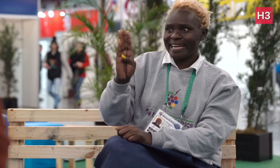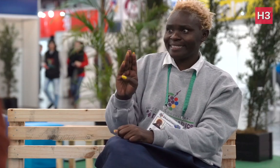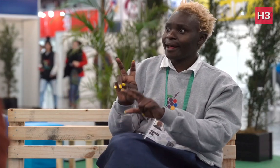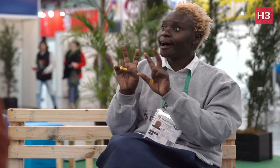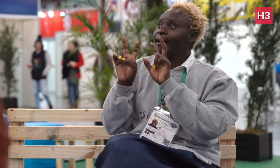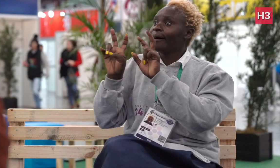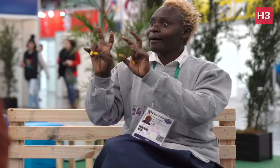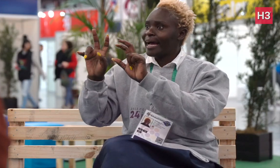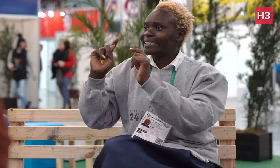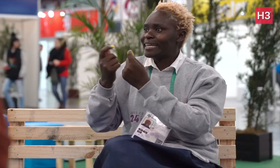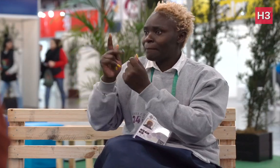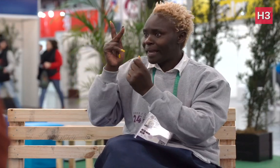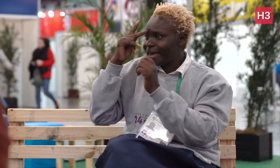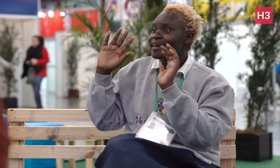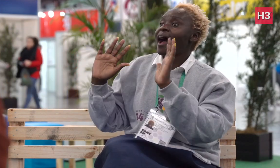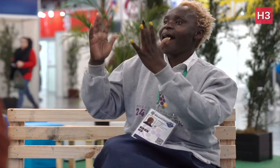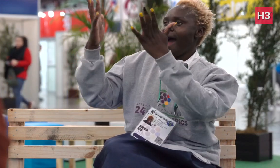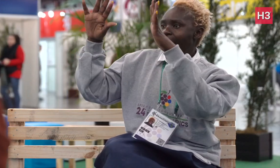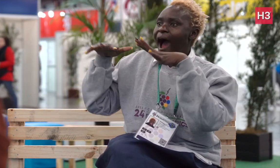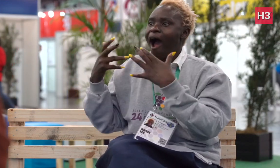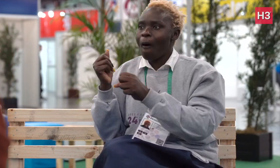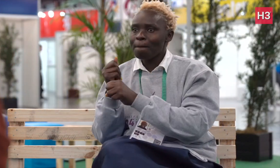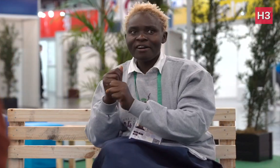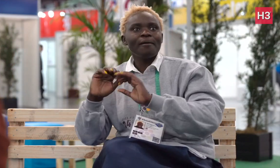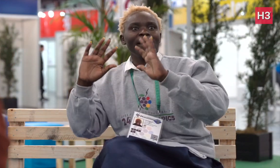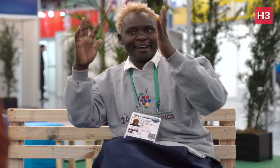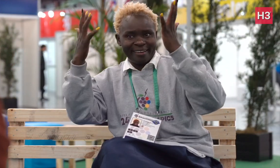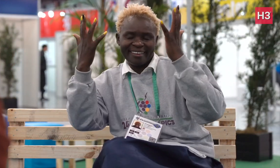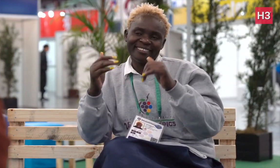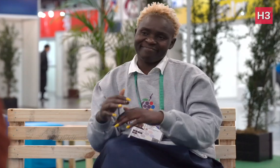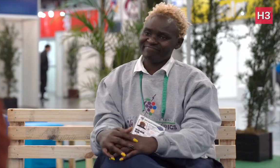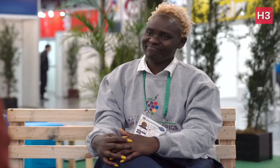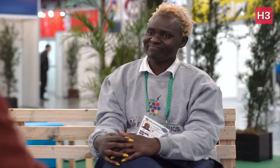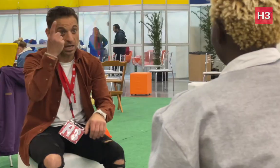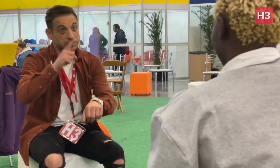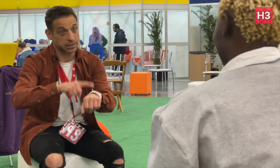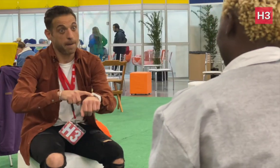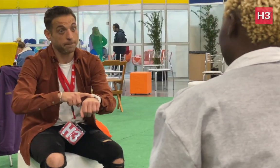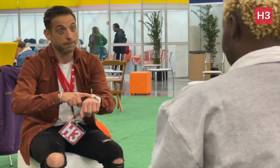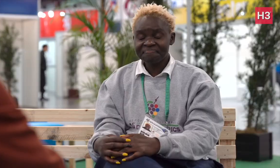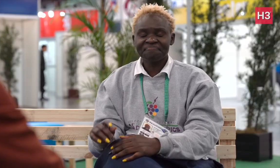tomorrow to support the Kenya team. For the first time?